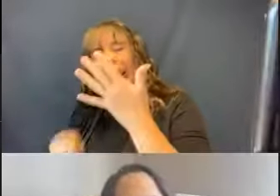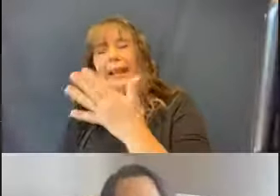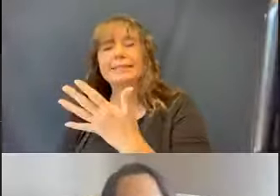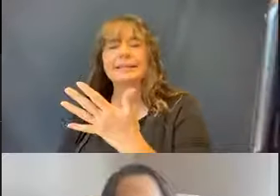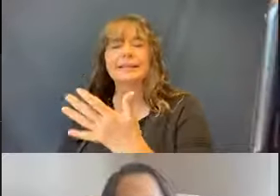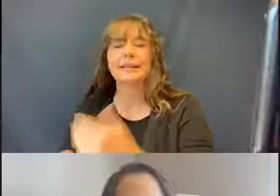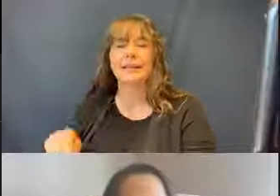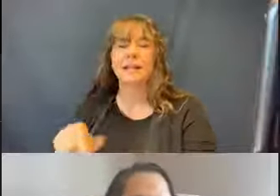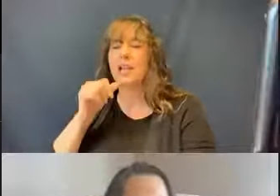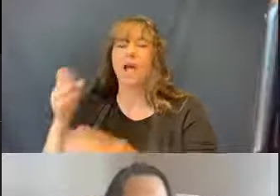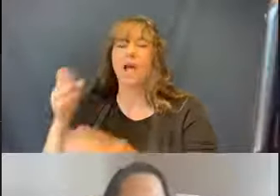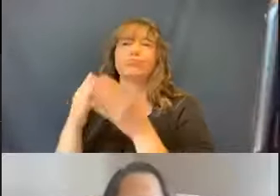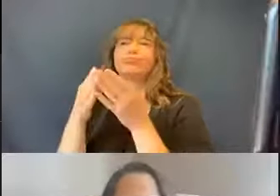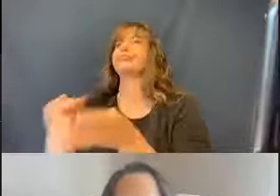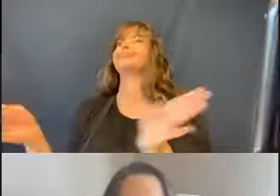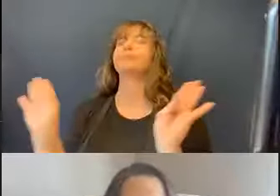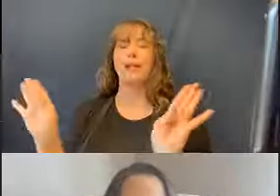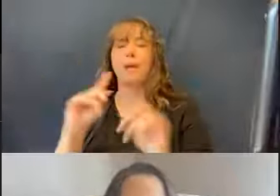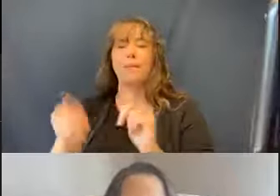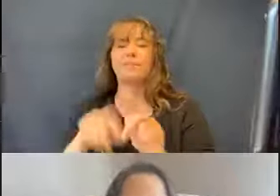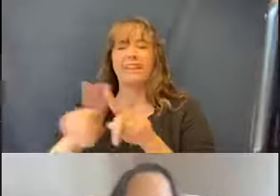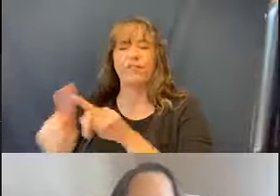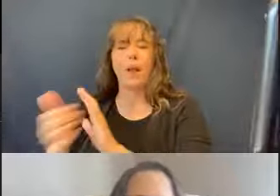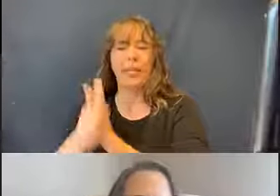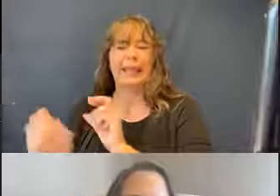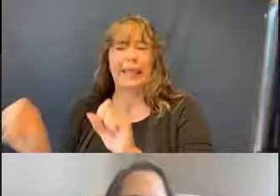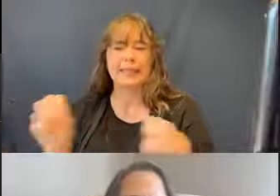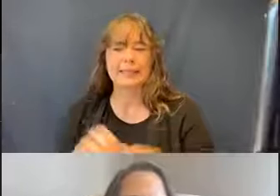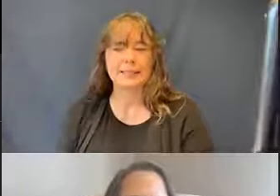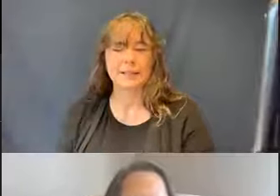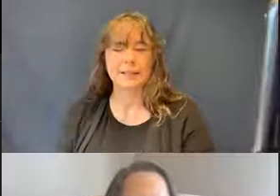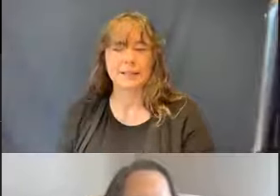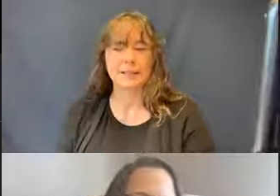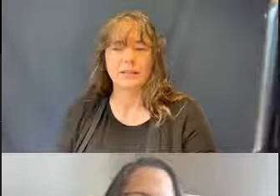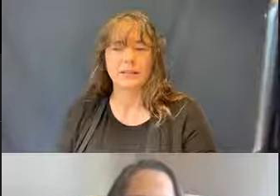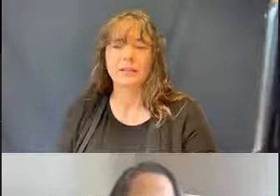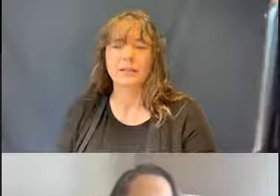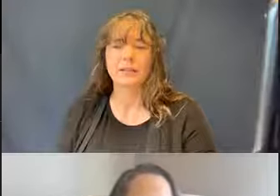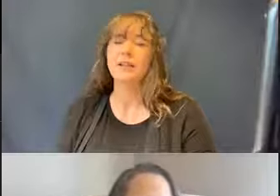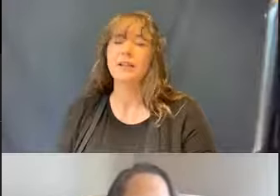And we need to change that. Go ahead. A quick background that might give you some